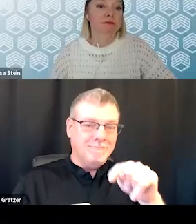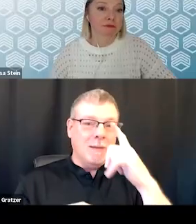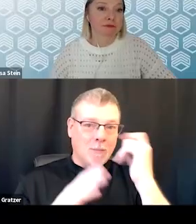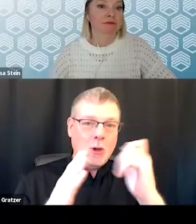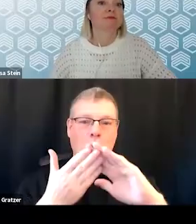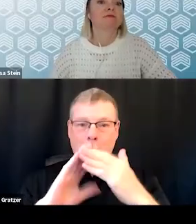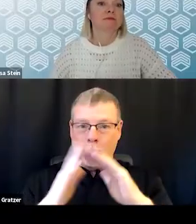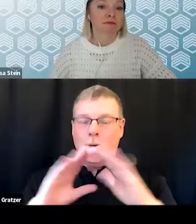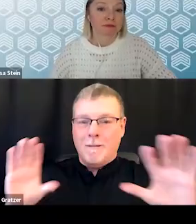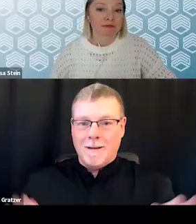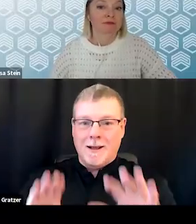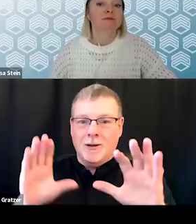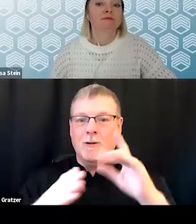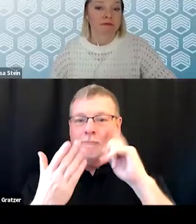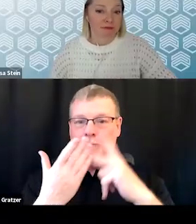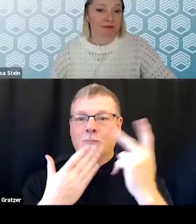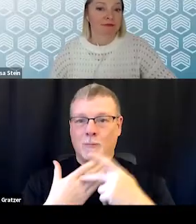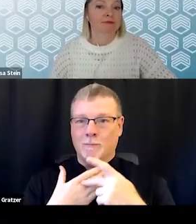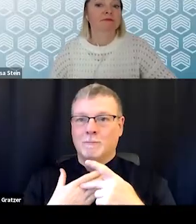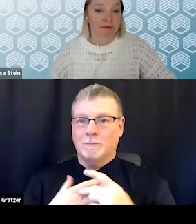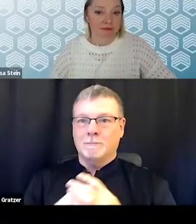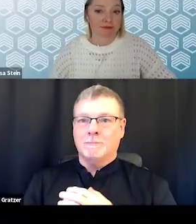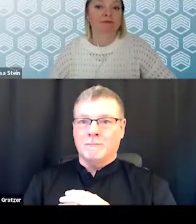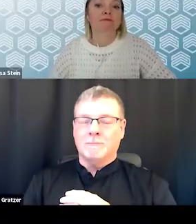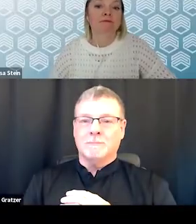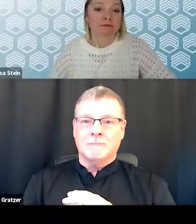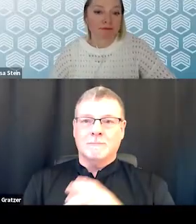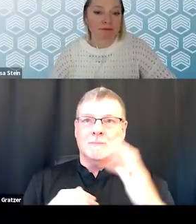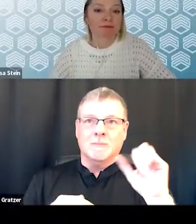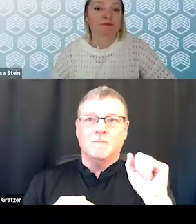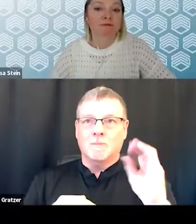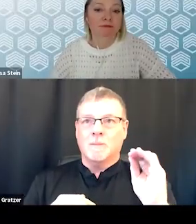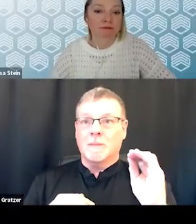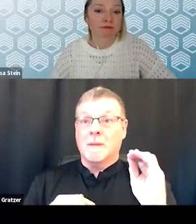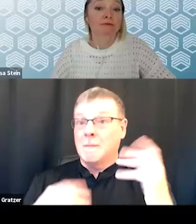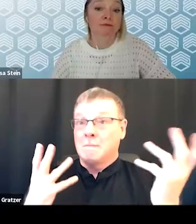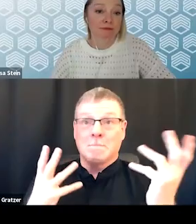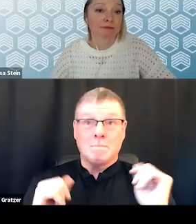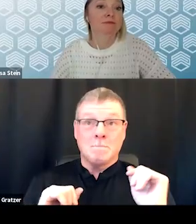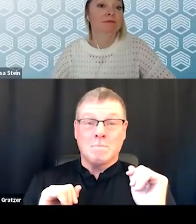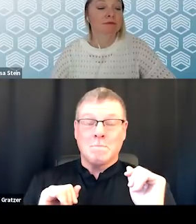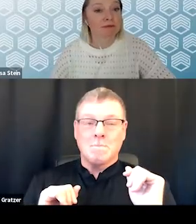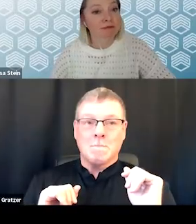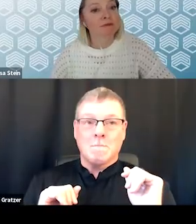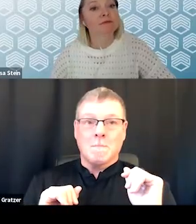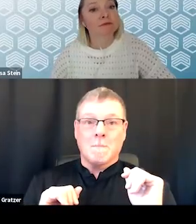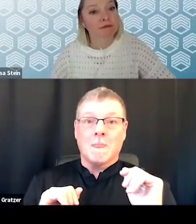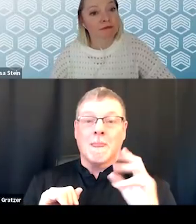who was asking for a program like STAR. So yeah. And then our STAR Community Partner Network,